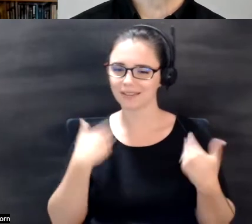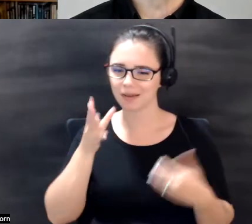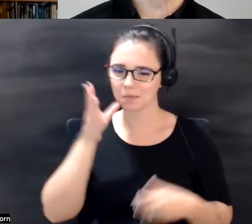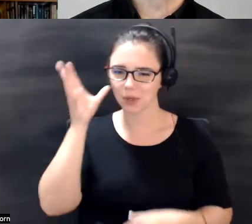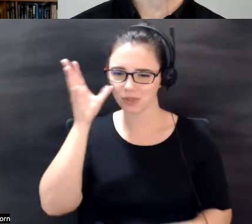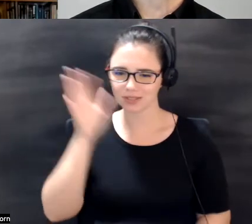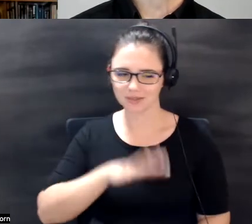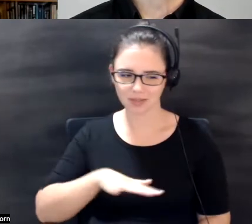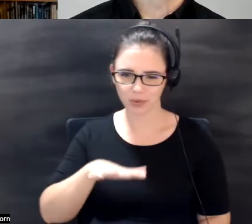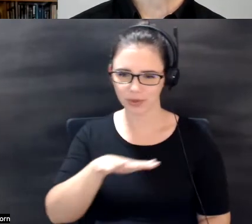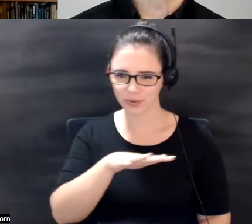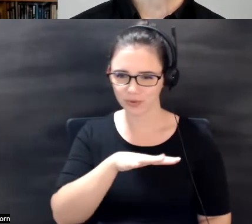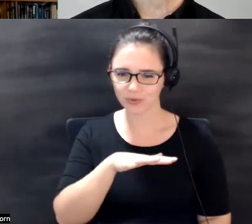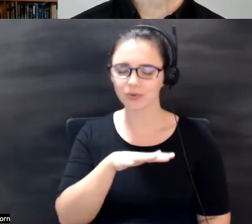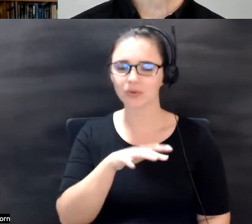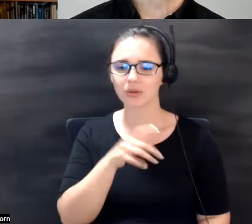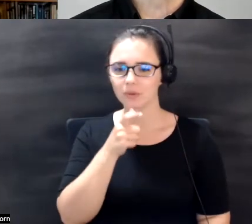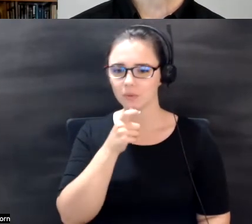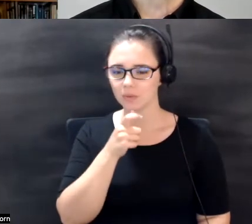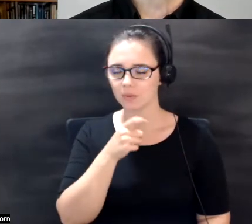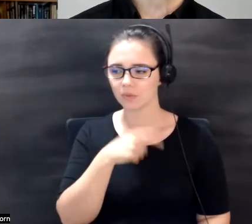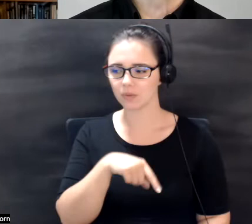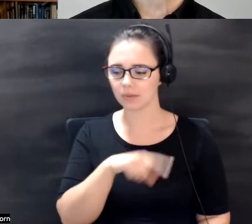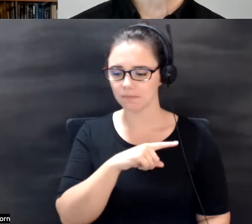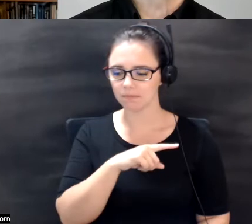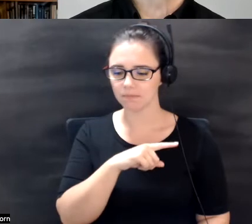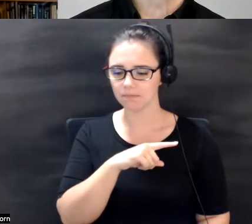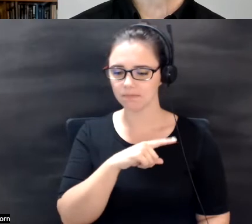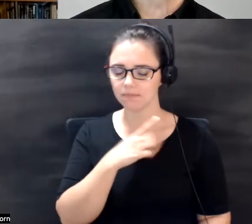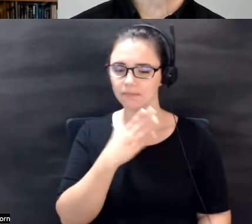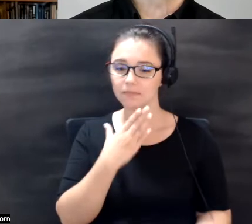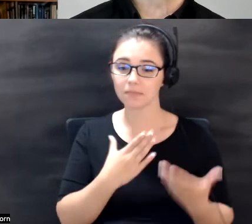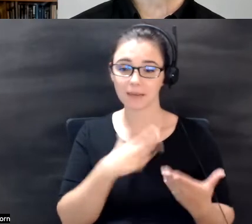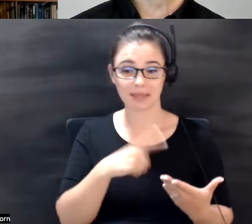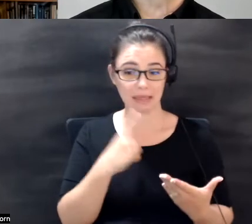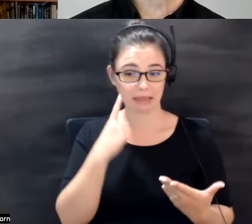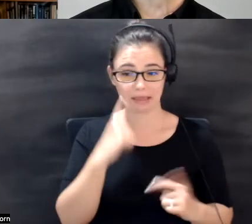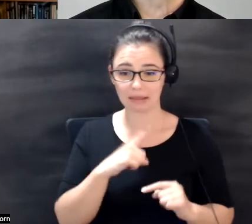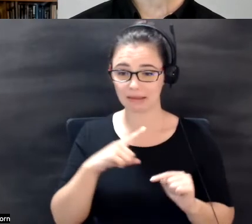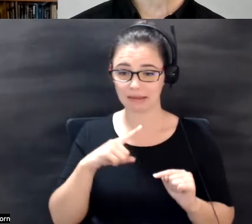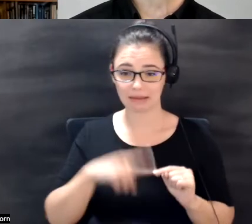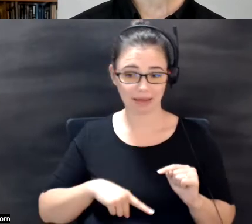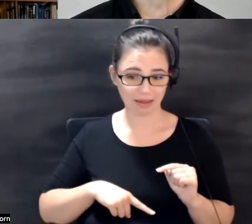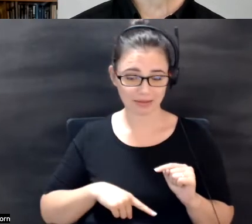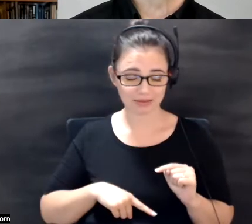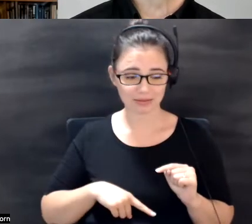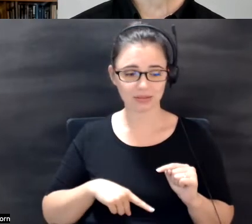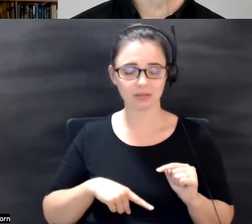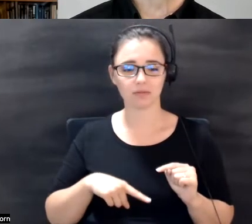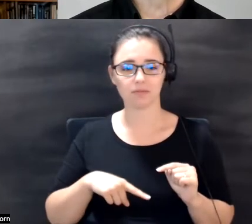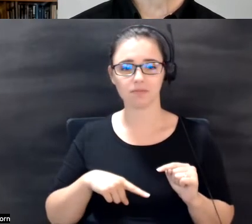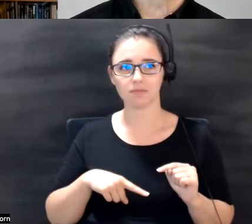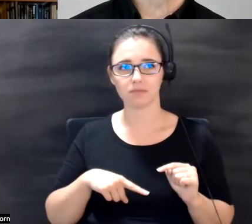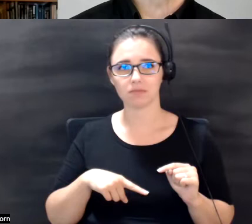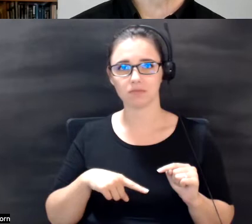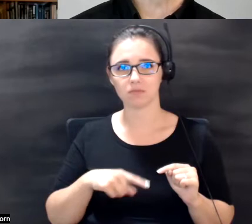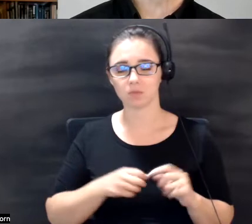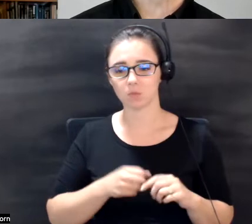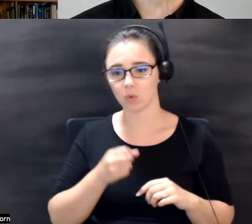there who, uh, maybe think they can't uh overcome the obstacles that,